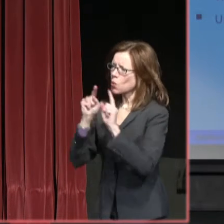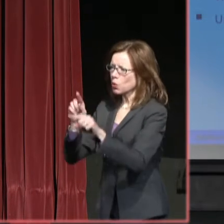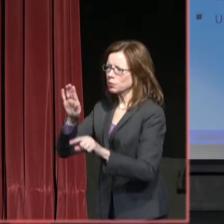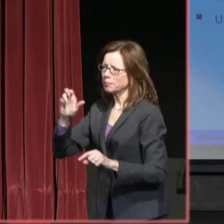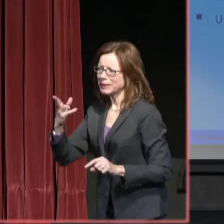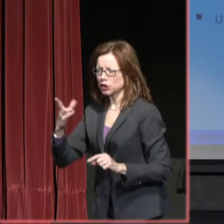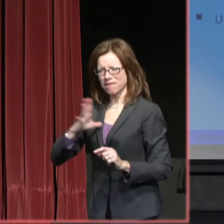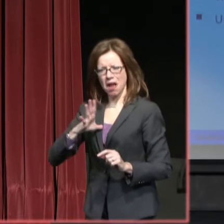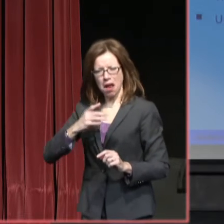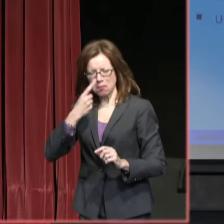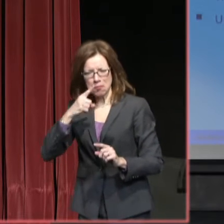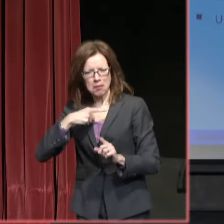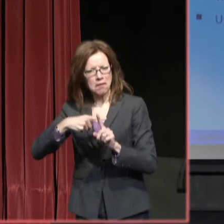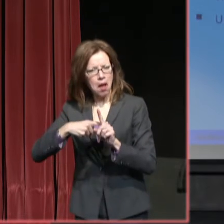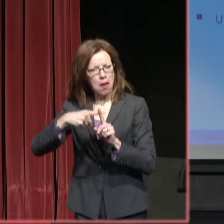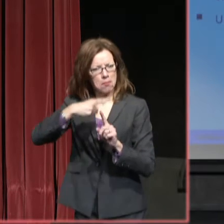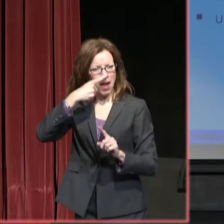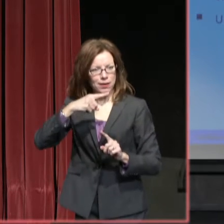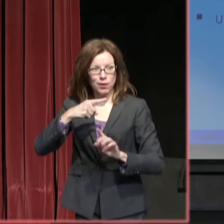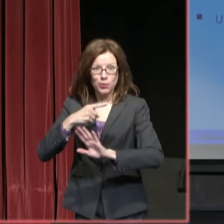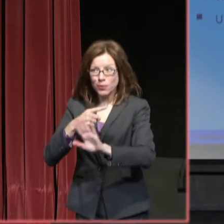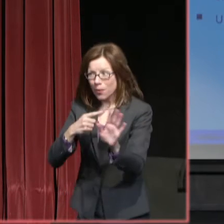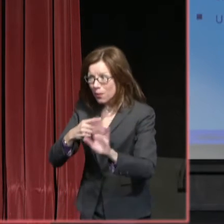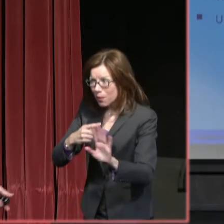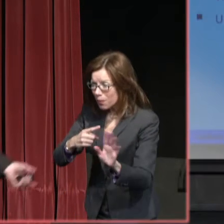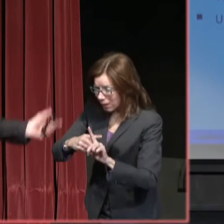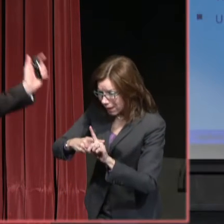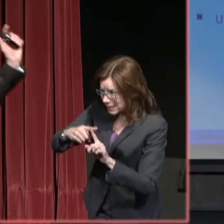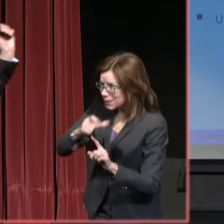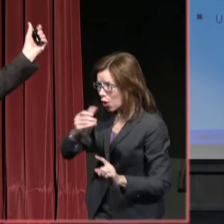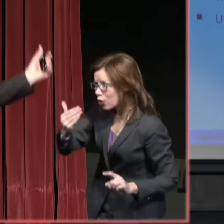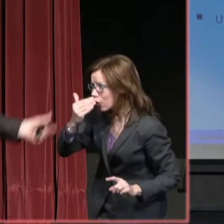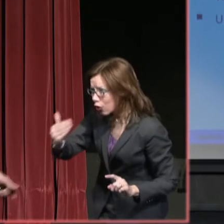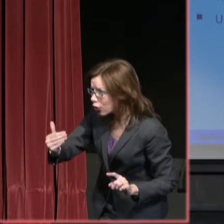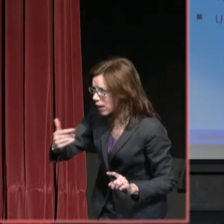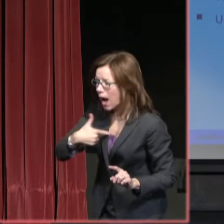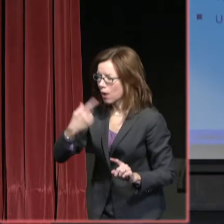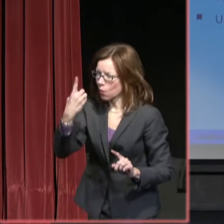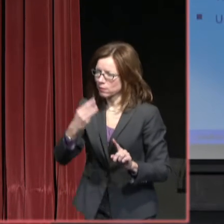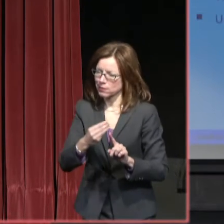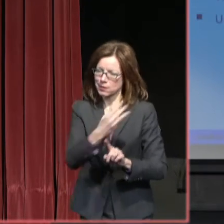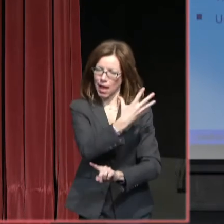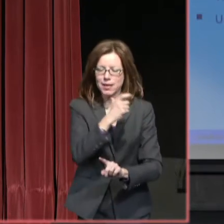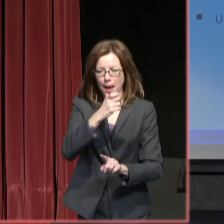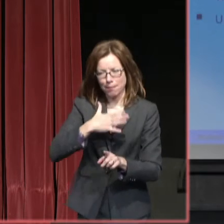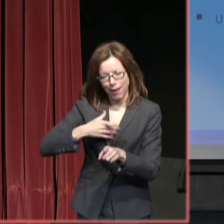Climate change is not a good thing. This is not my area of expertise so I just have one single slide about it.